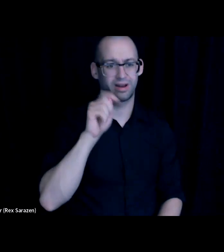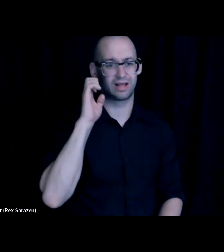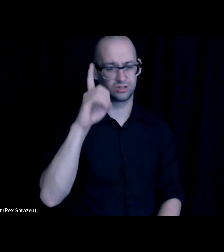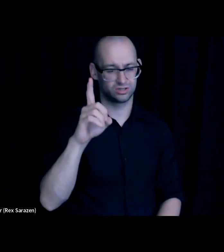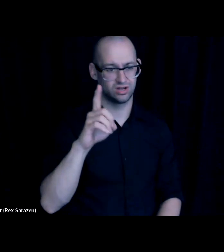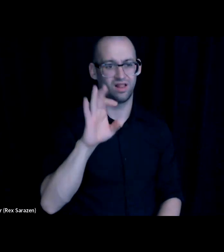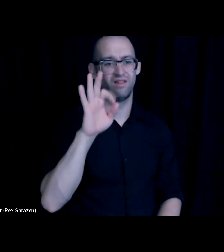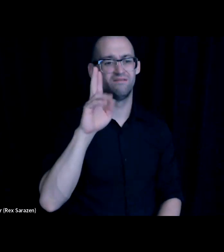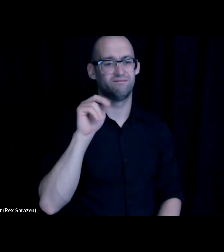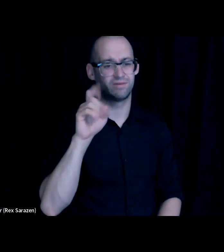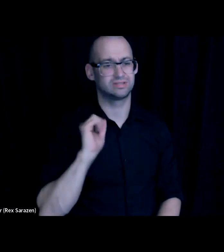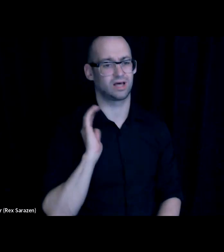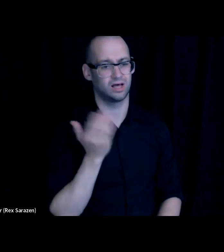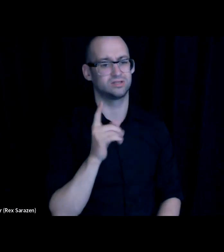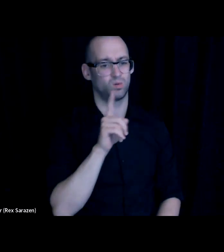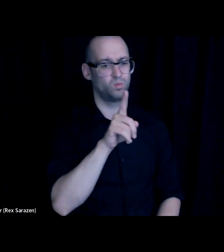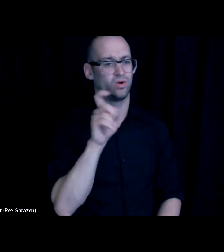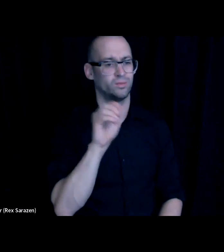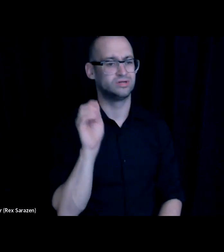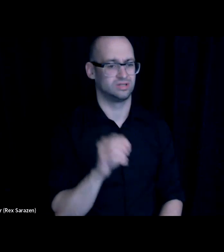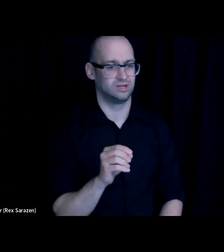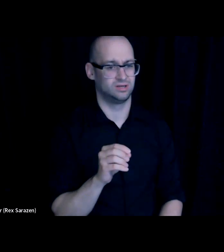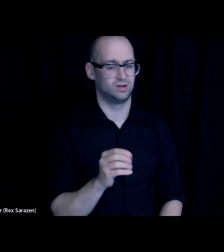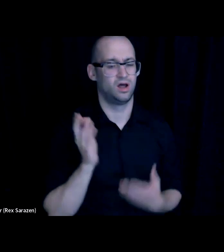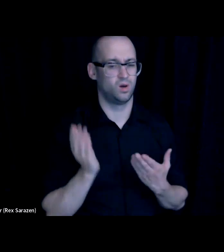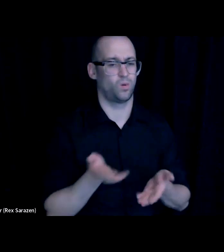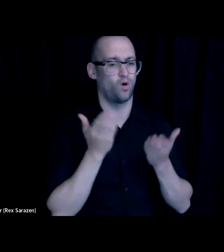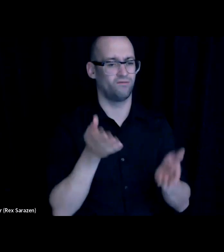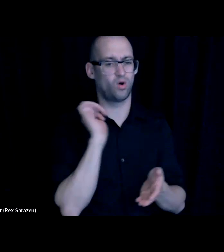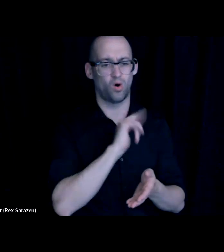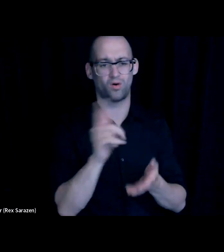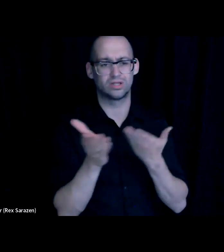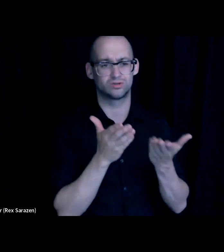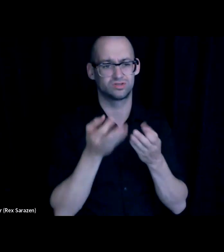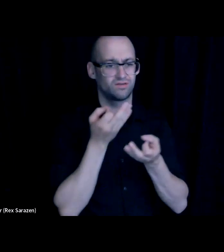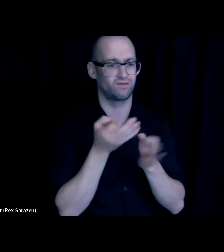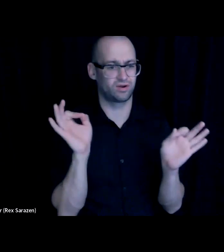funds us 100, and we offer all of these services for free for all of our educators. We also